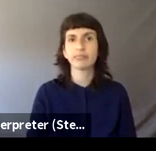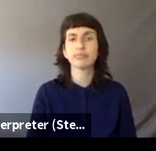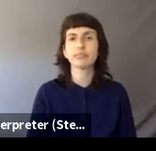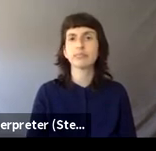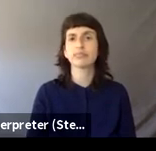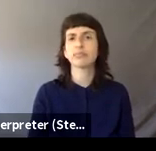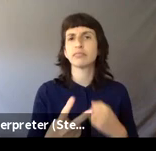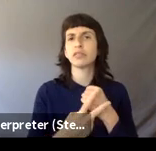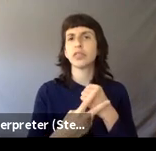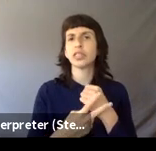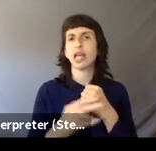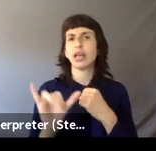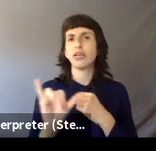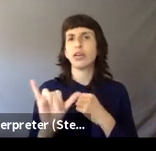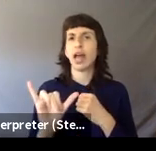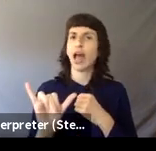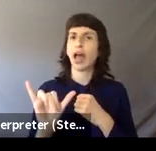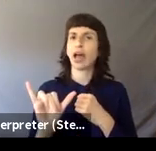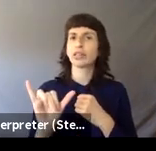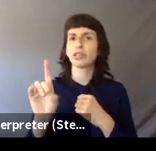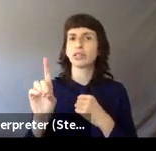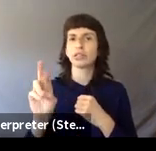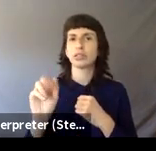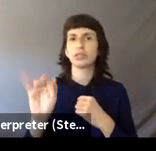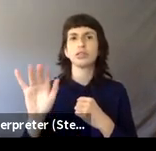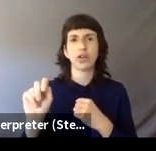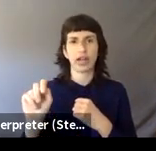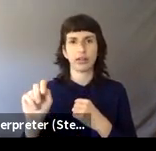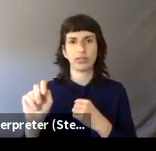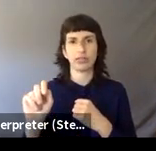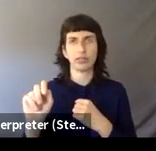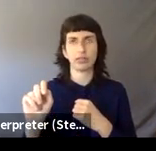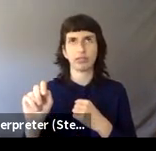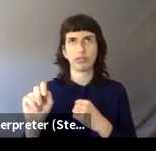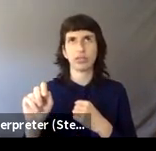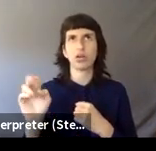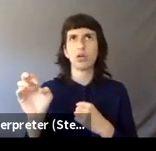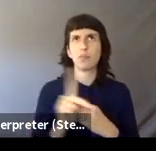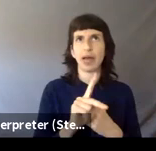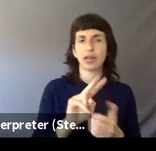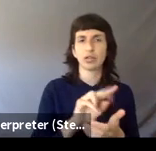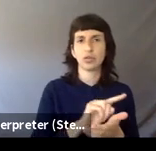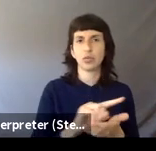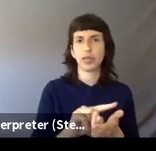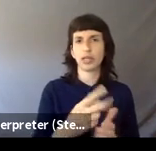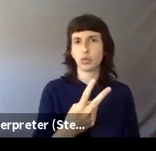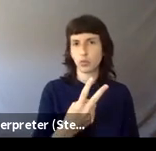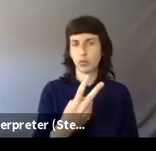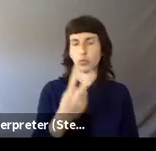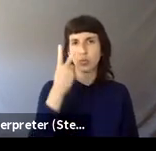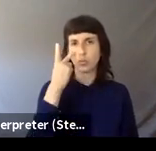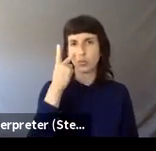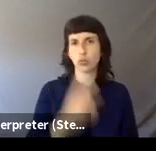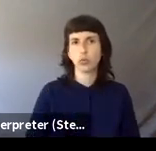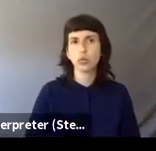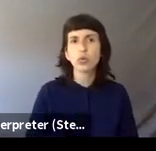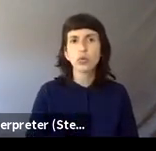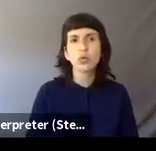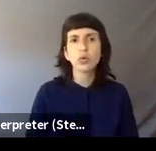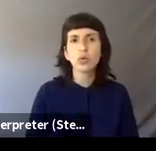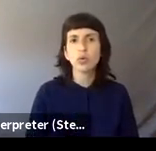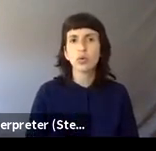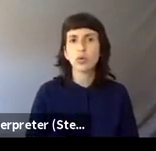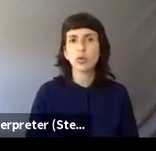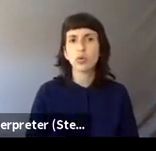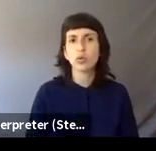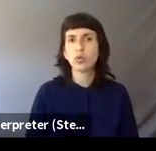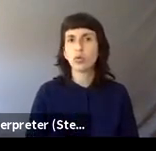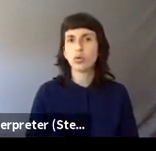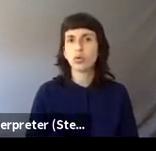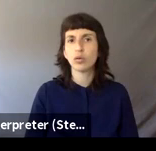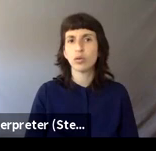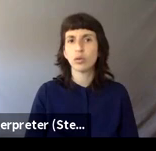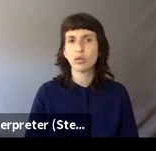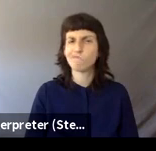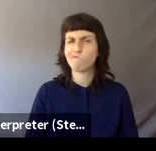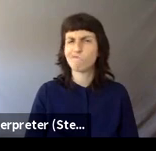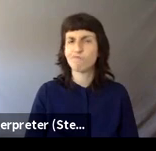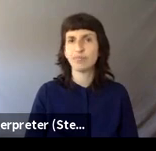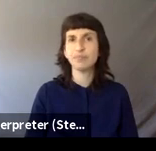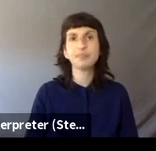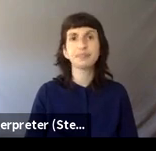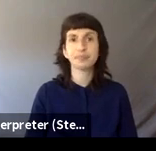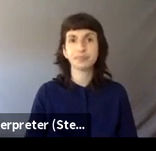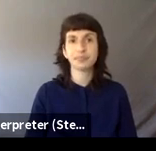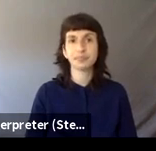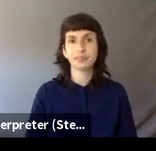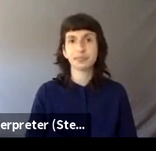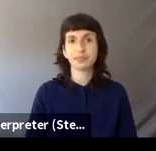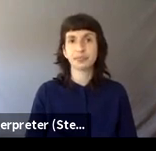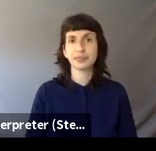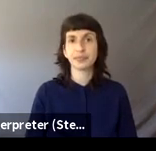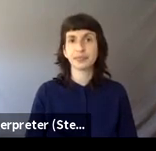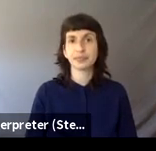Okay, well it went away. Let's see.